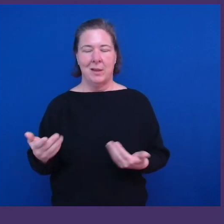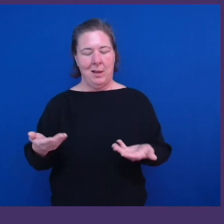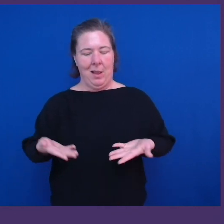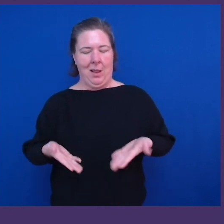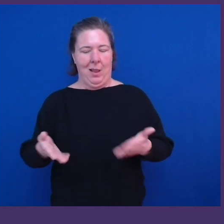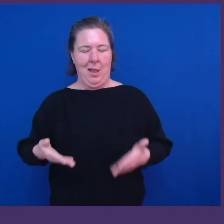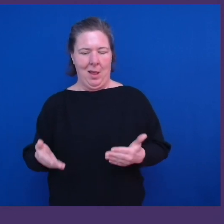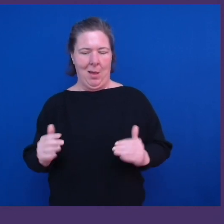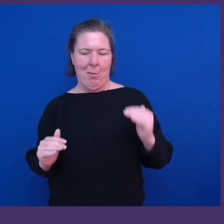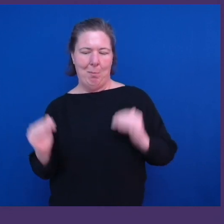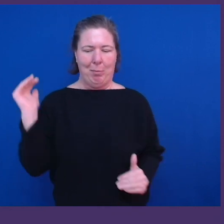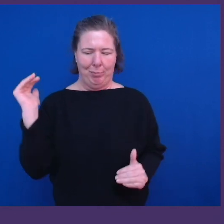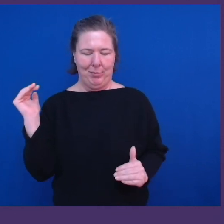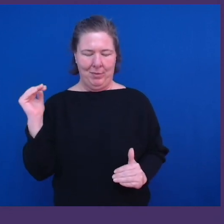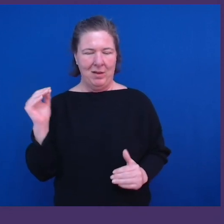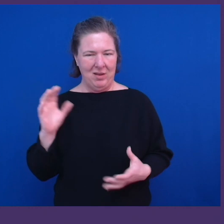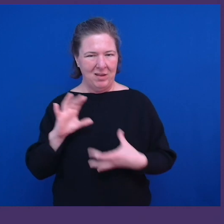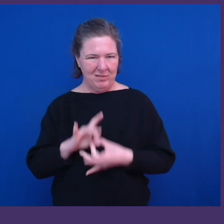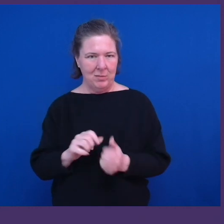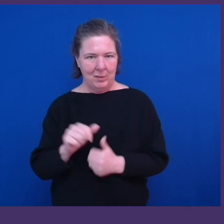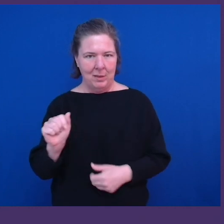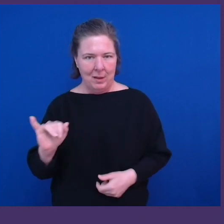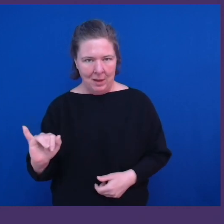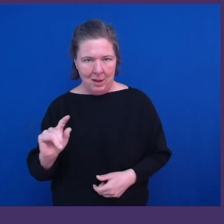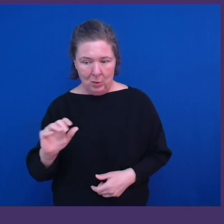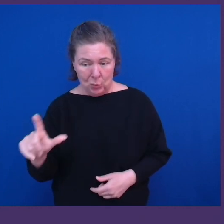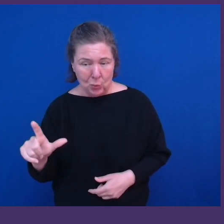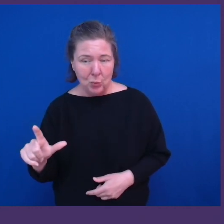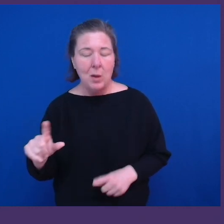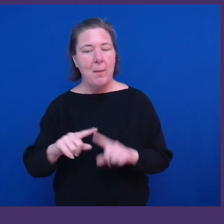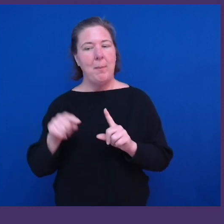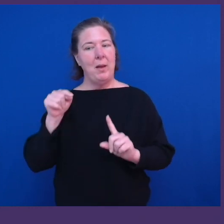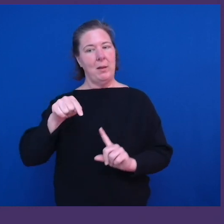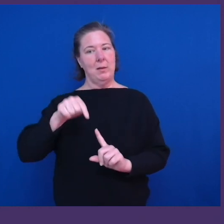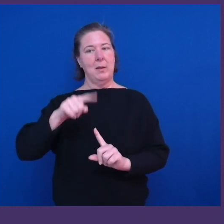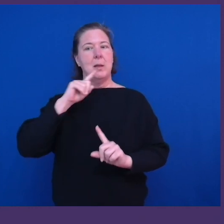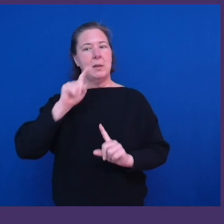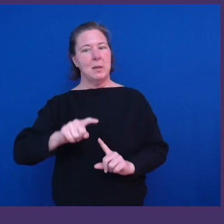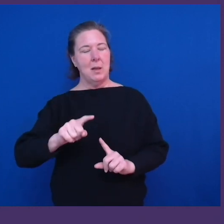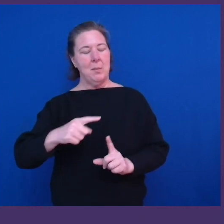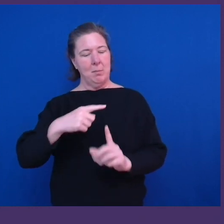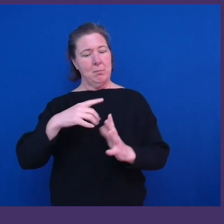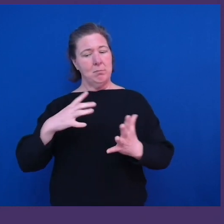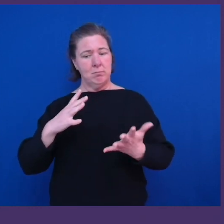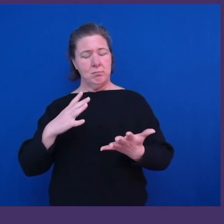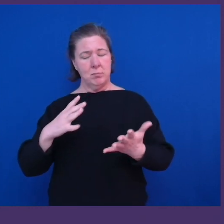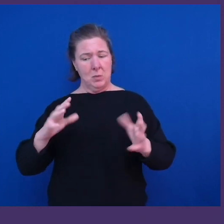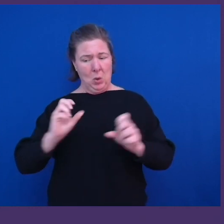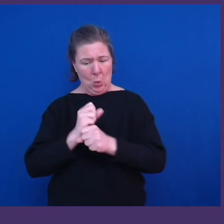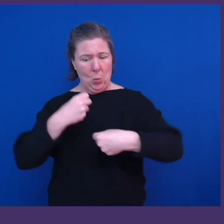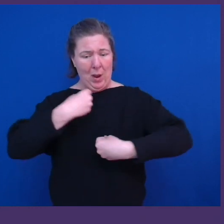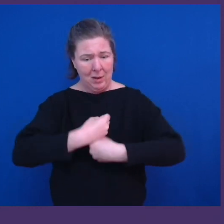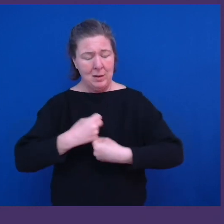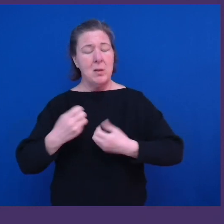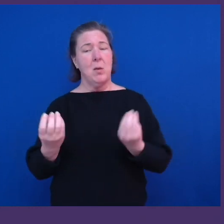but that AI tools can be pro -- can actually create greater opportunity for inclusion